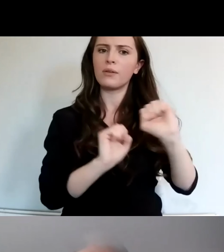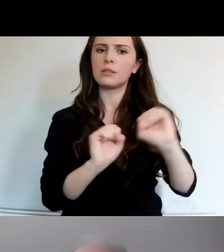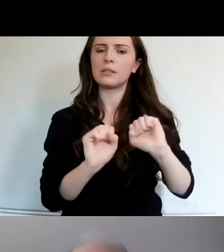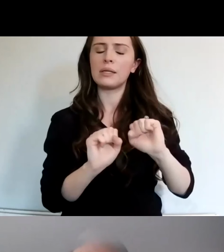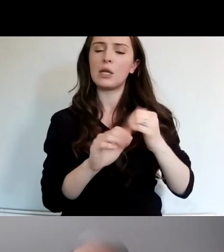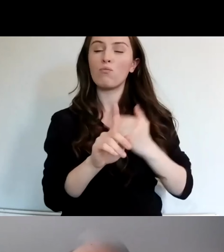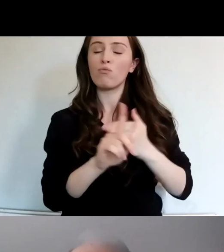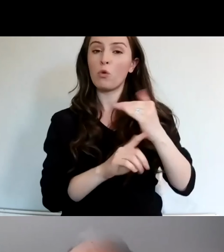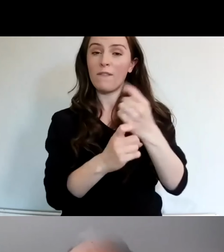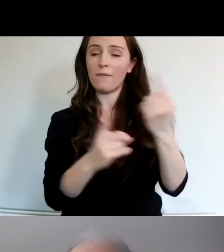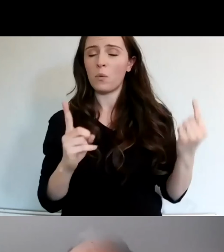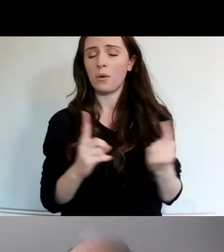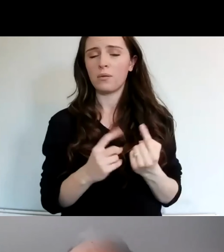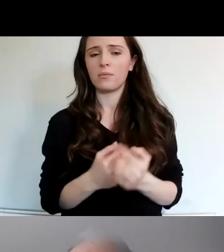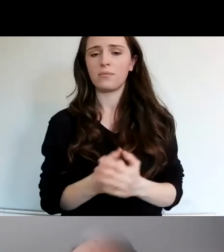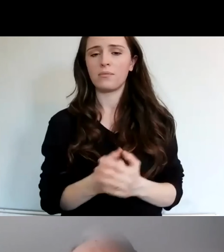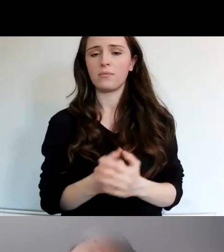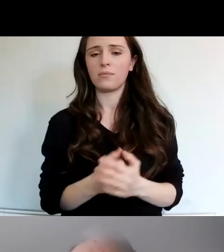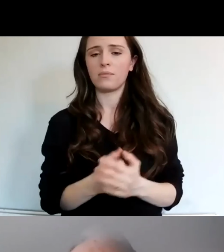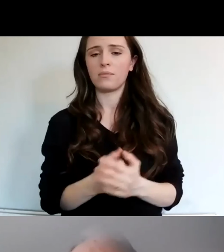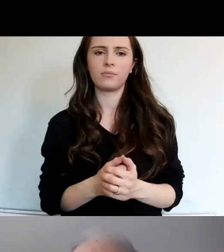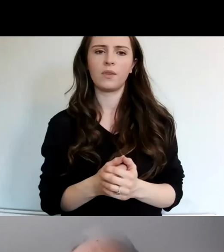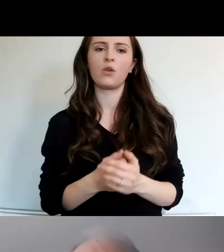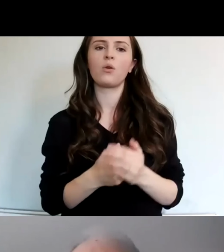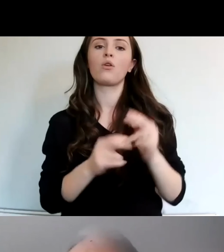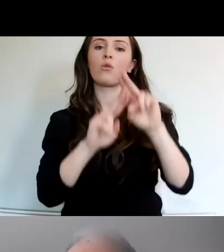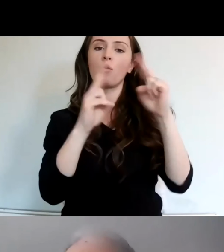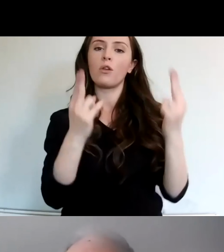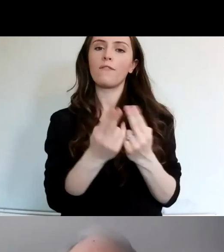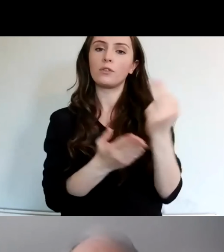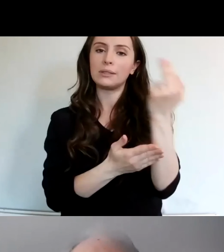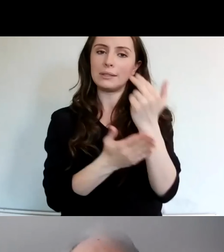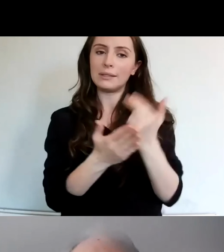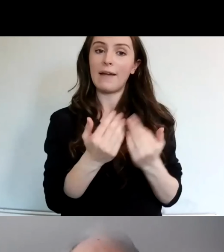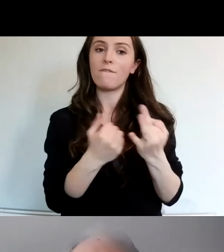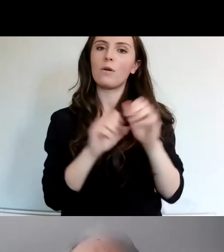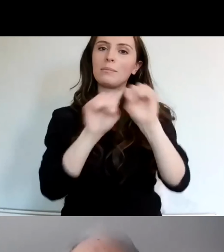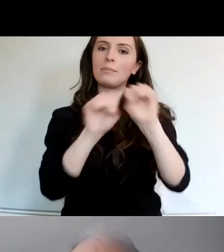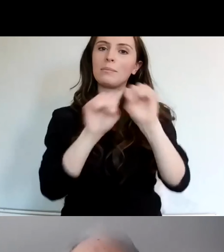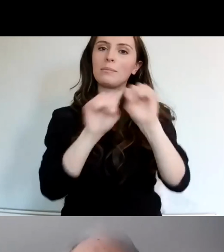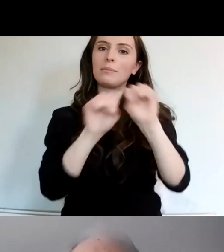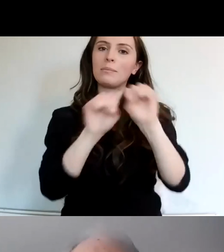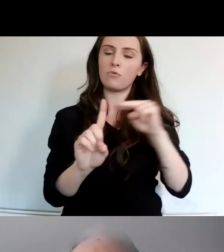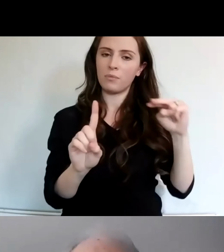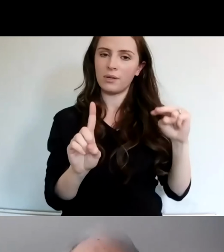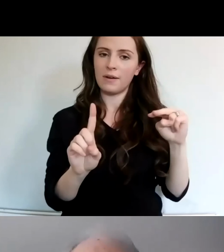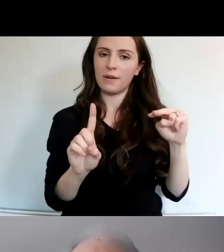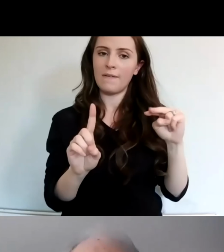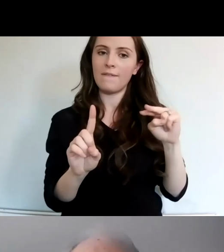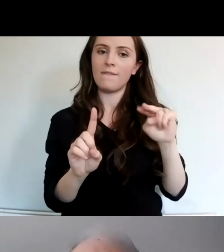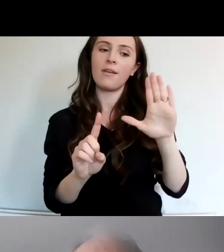So, we look at Universal Design from a systems perspective and links to Léa's presentation